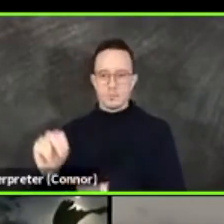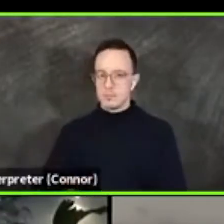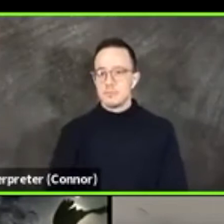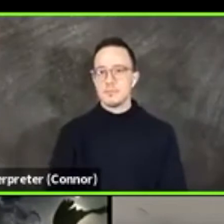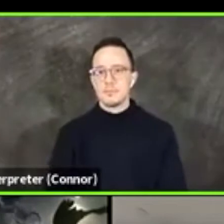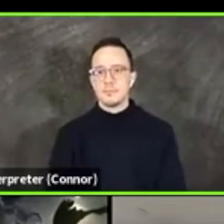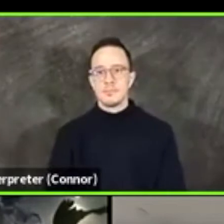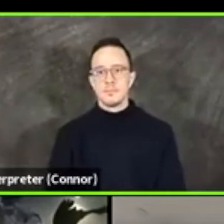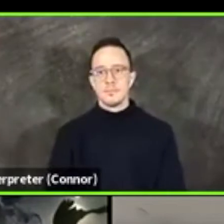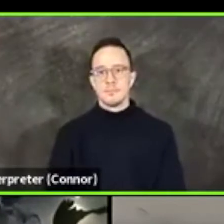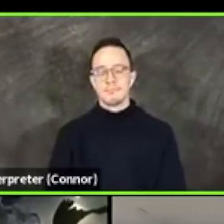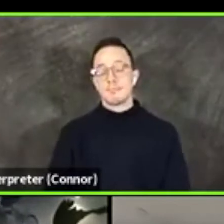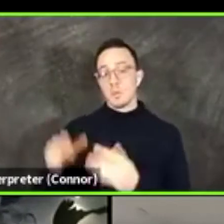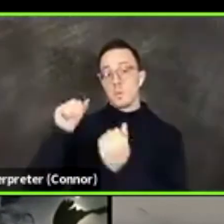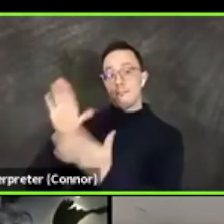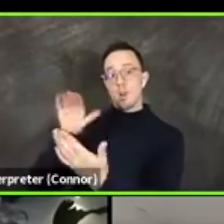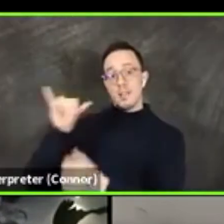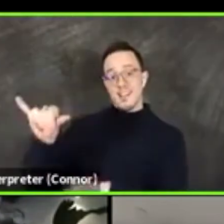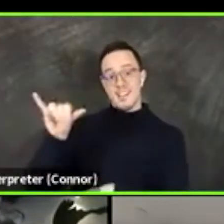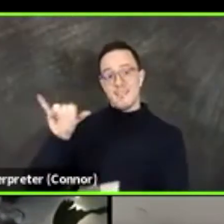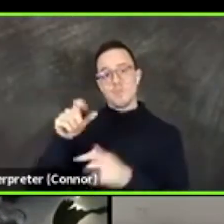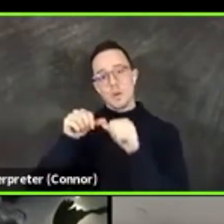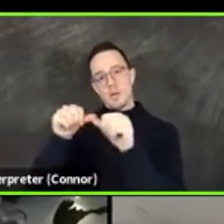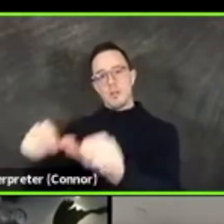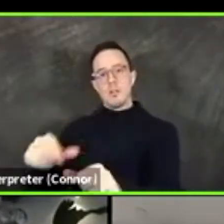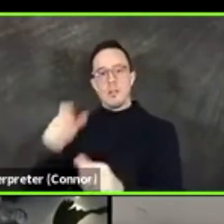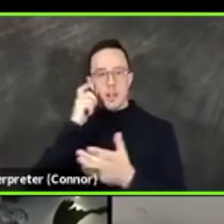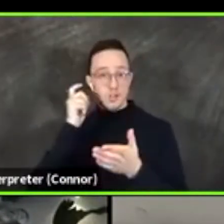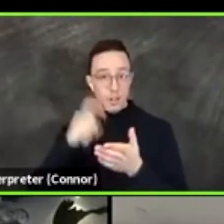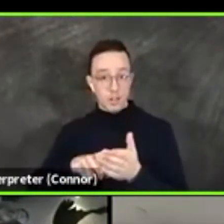CONFRONTING THE POSSIBILITY FOR ENDLESS ACKNOWLEDGMENT, WHICH I THINK WAS INCREDIBLE